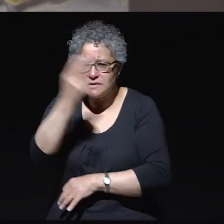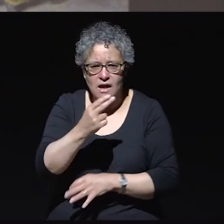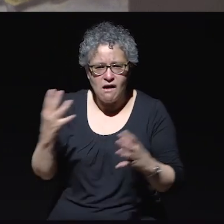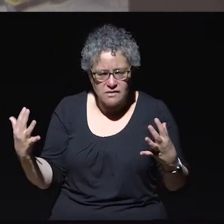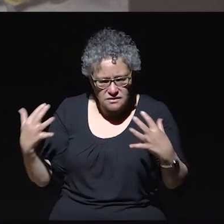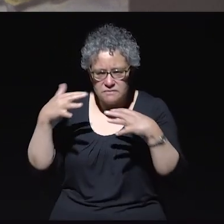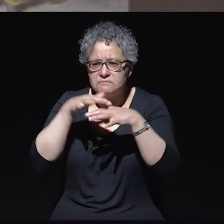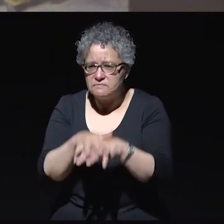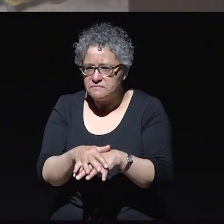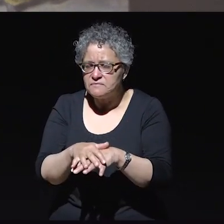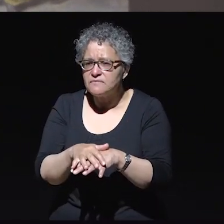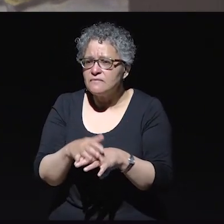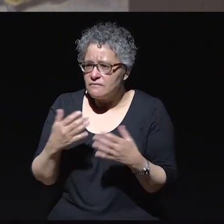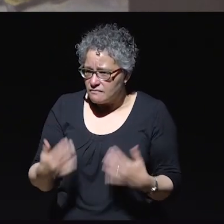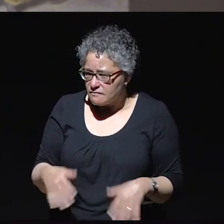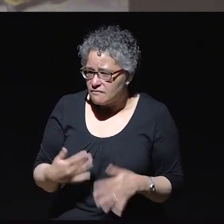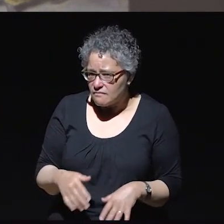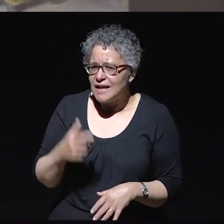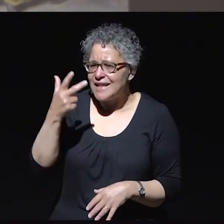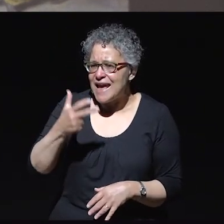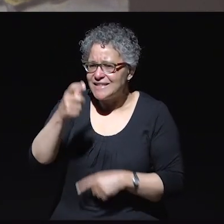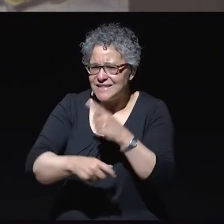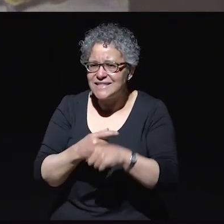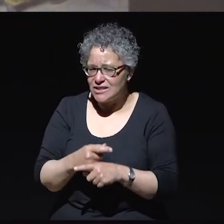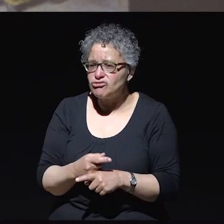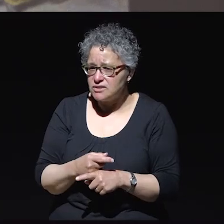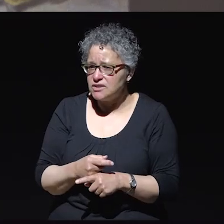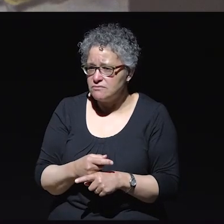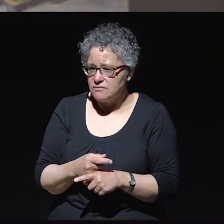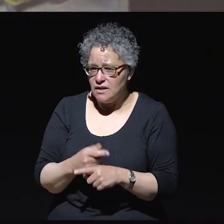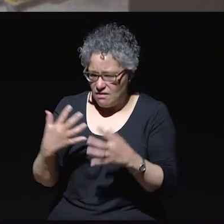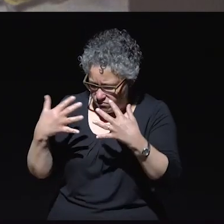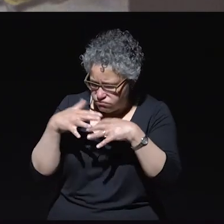are very much present in the 18th century. And I think that, too, is something worth thinking about